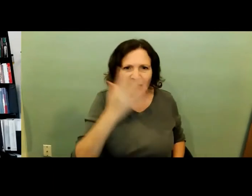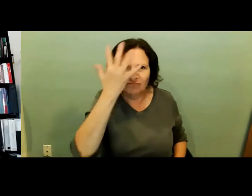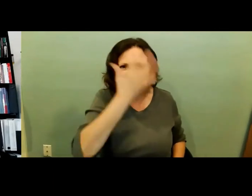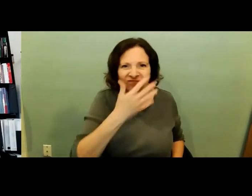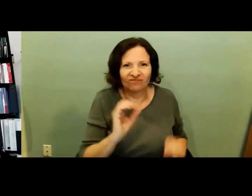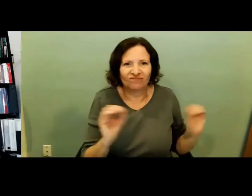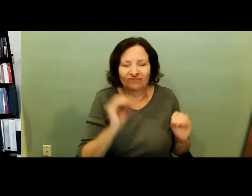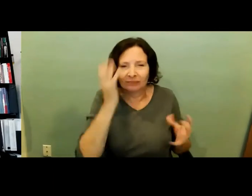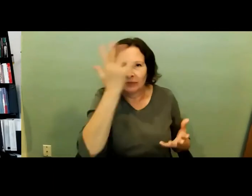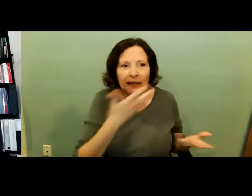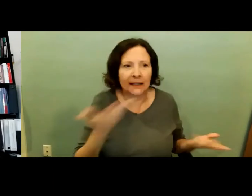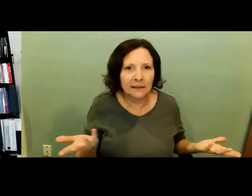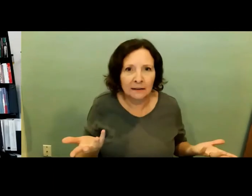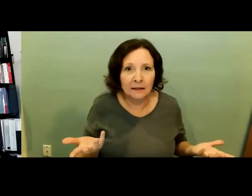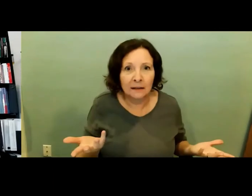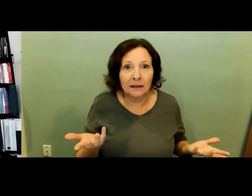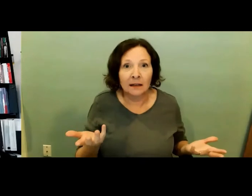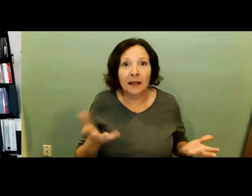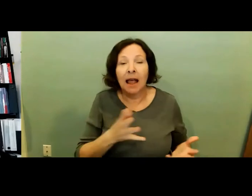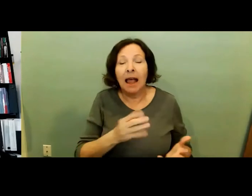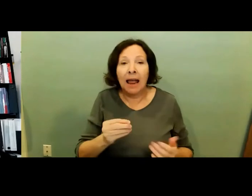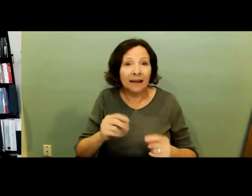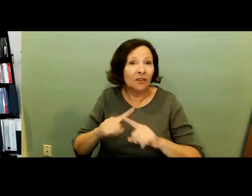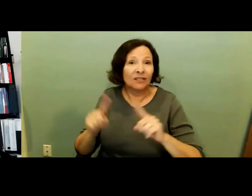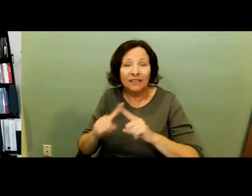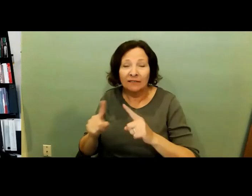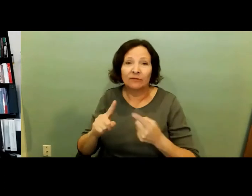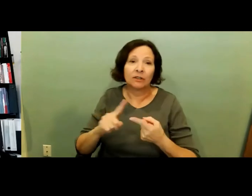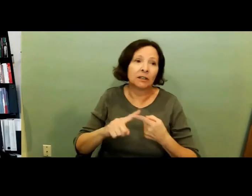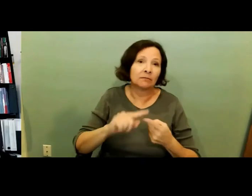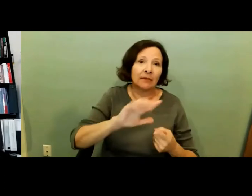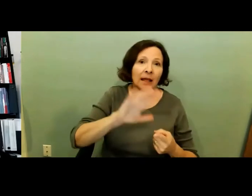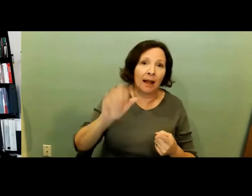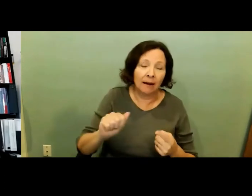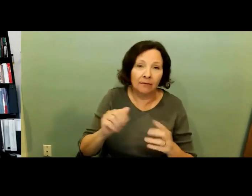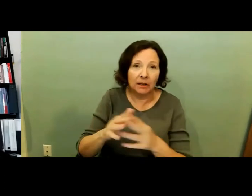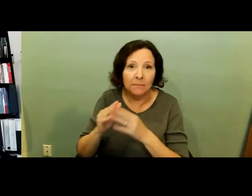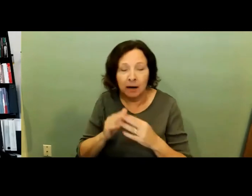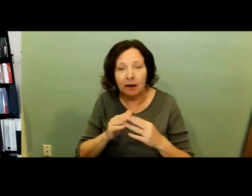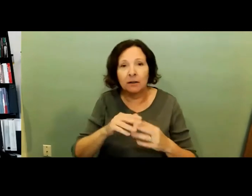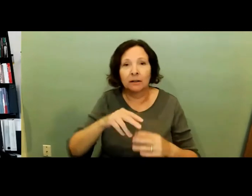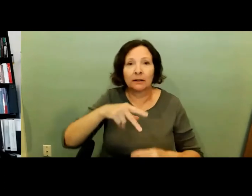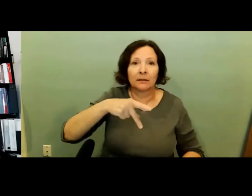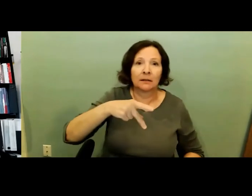Asian-American, Pacific Islander, African-American, Native American. As we